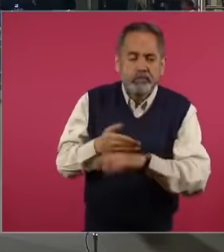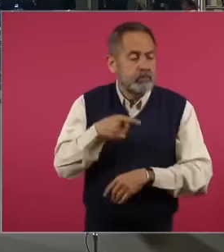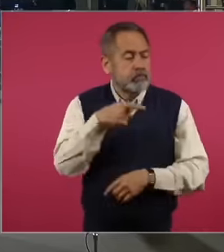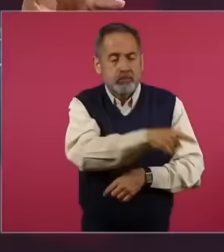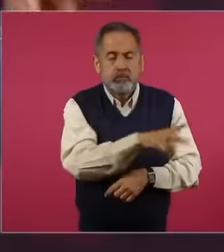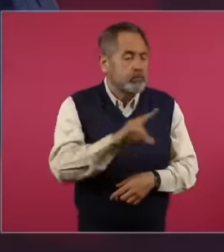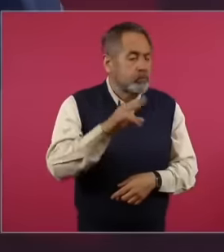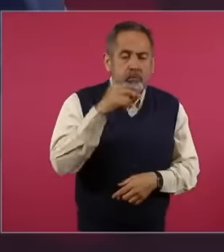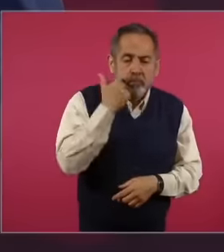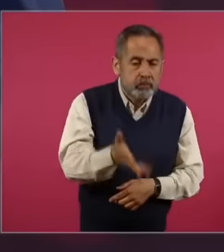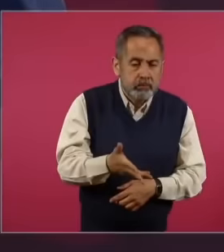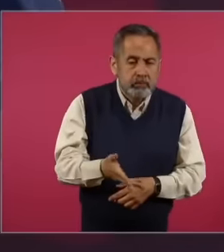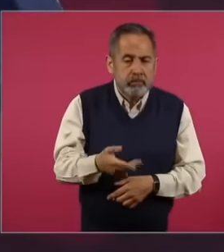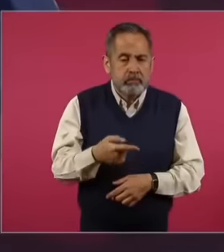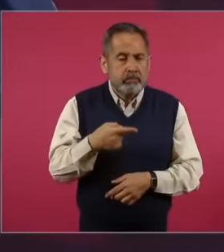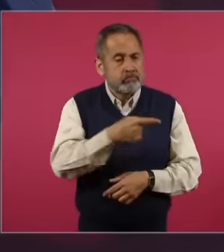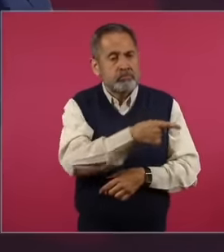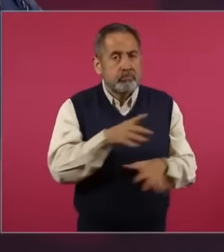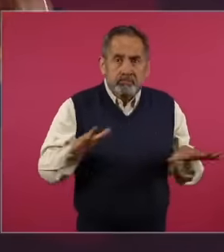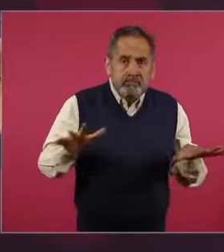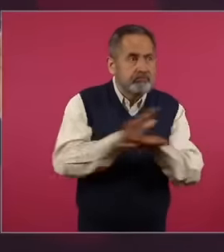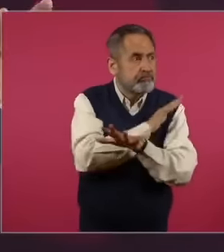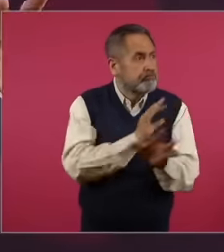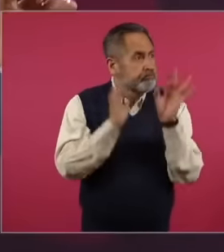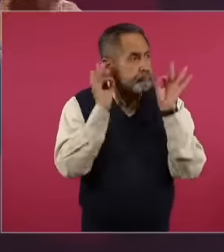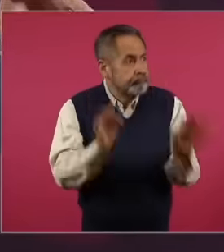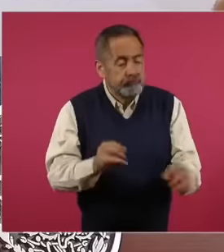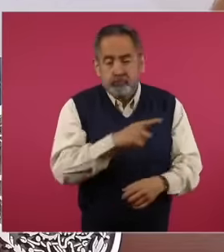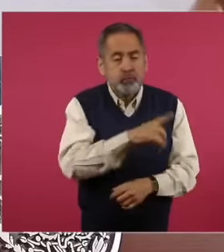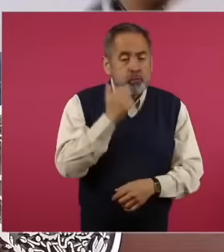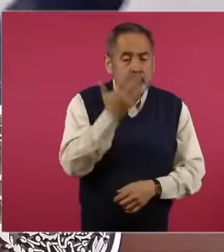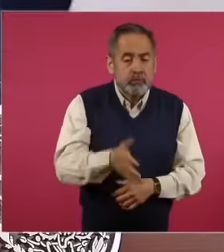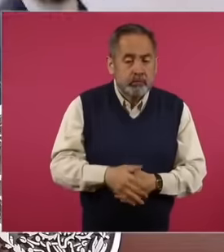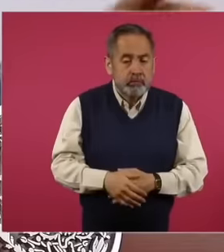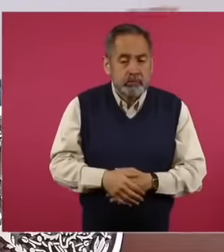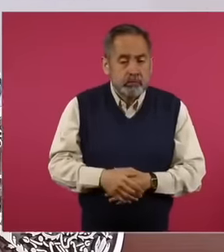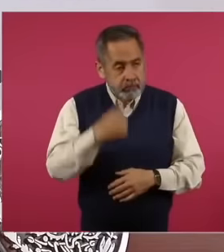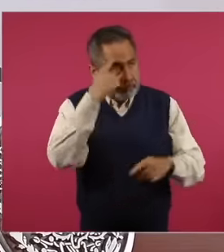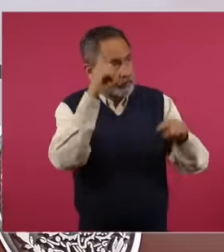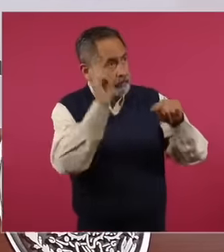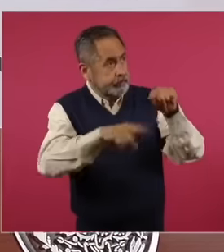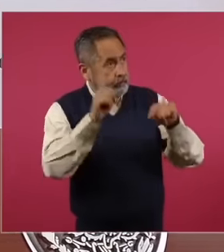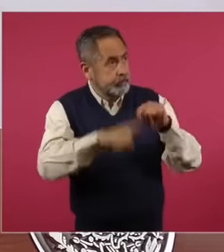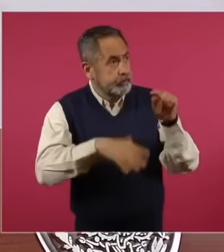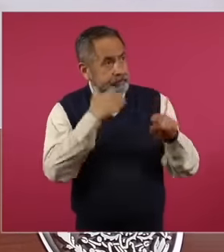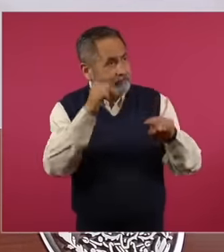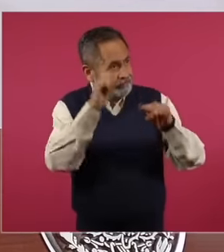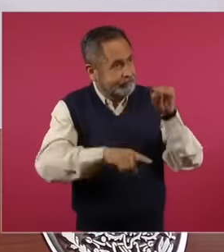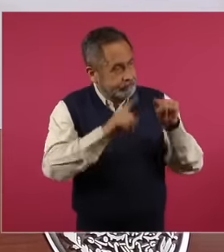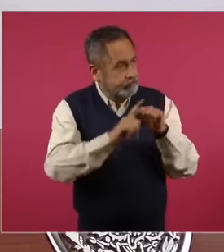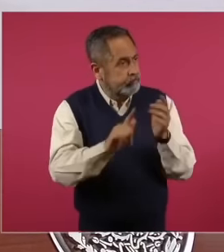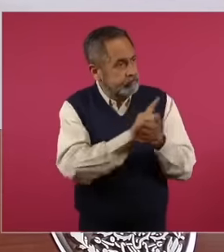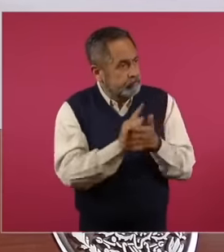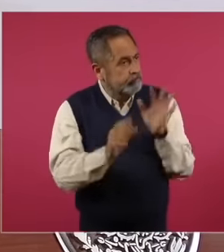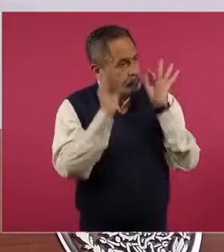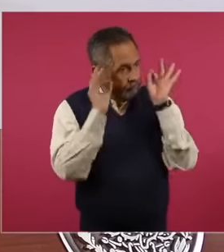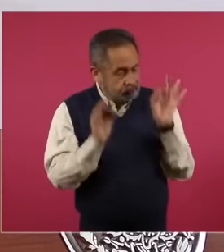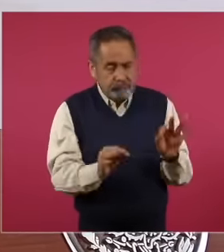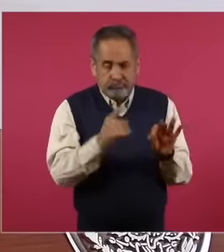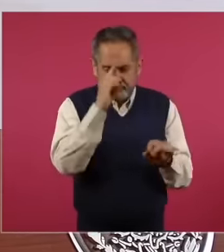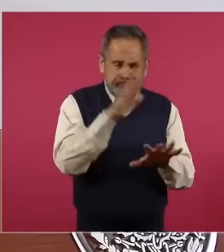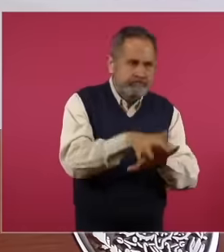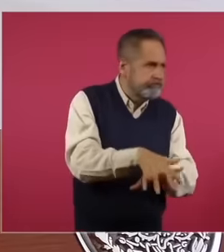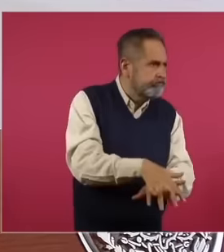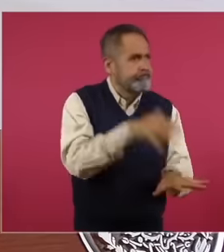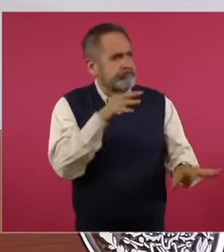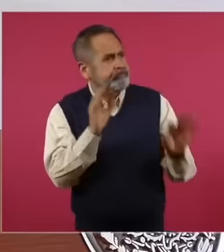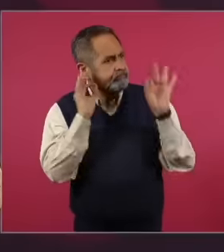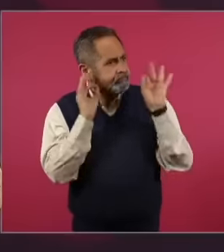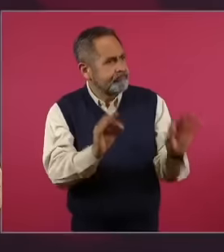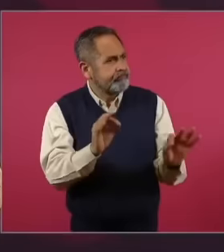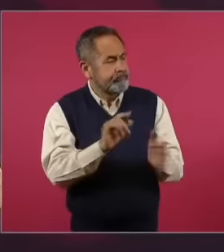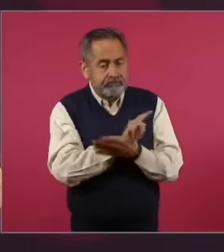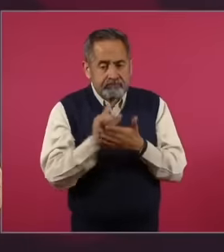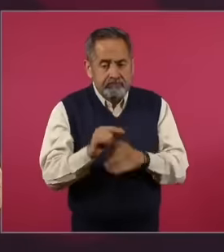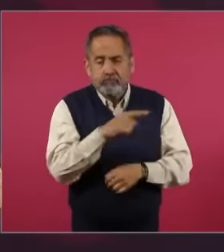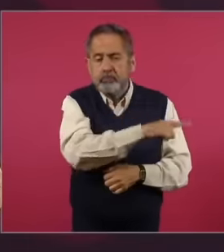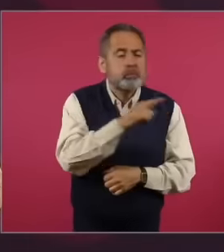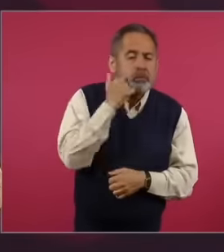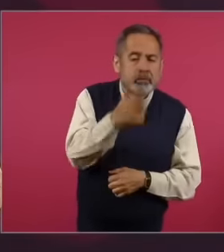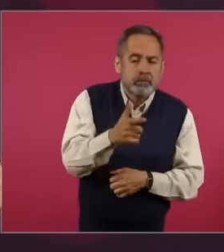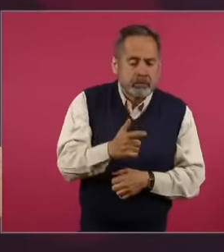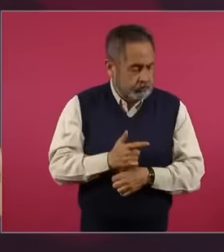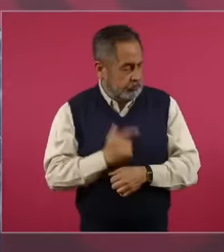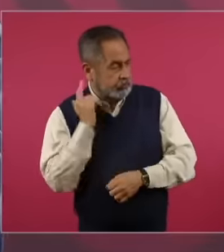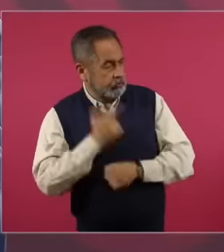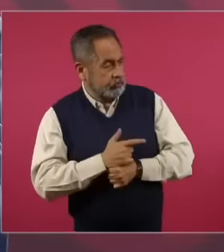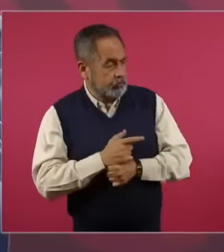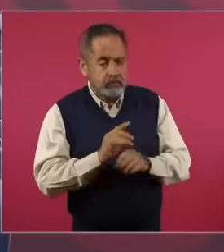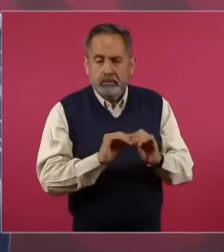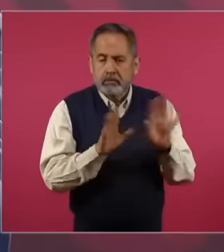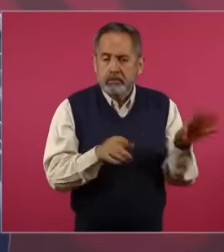fighting to eradicate to banish corruption from our country that is the